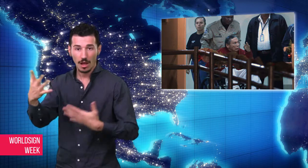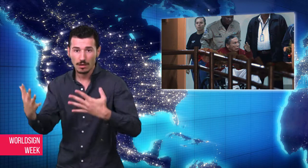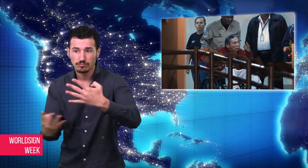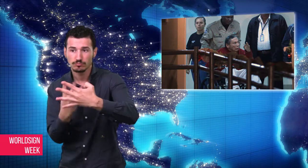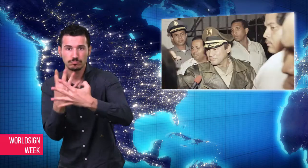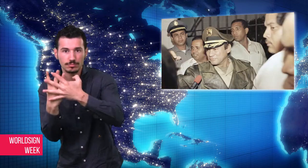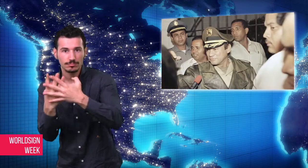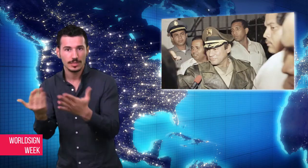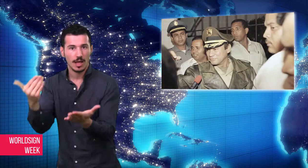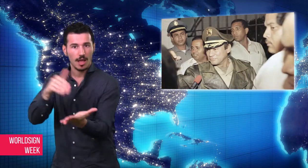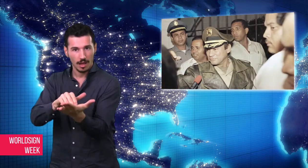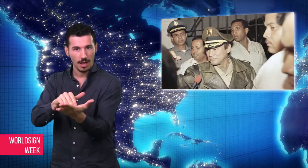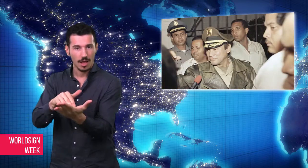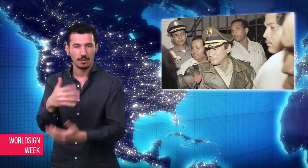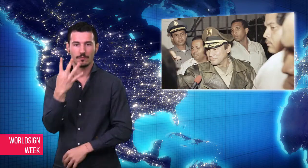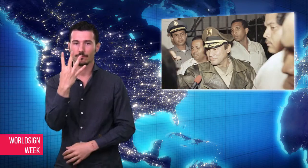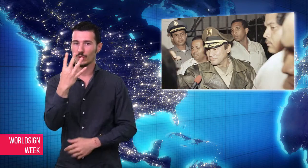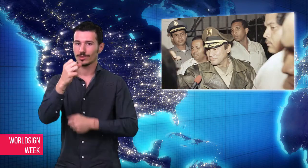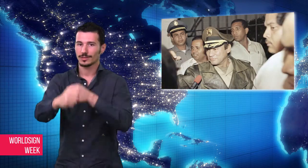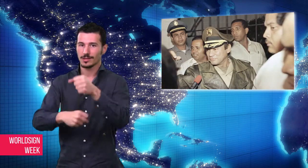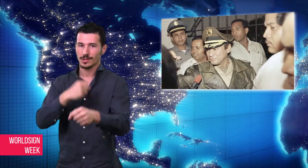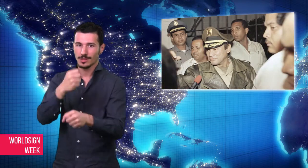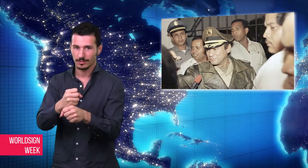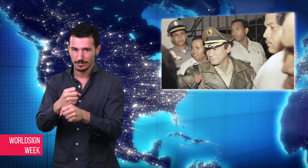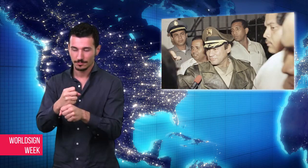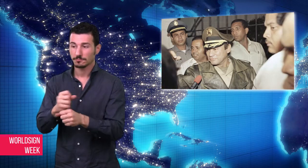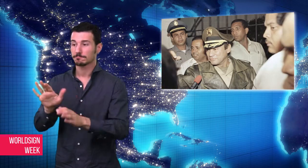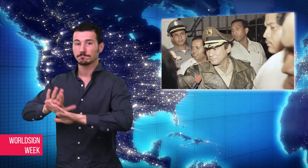he spent his final years in prison for